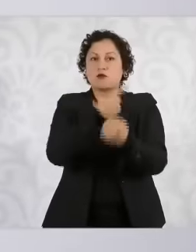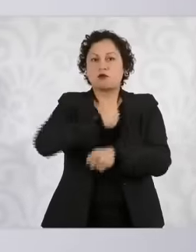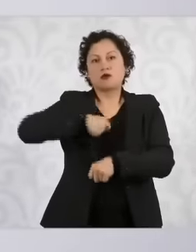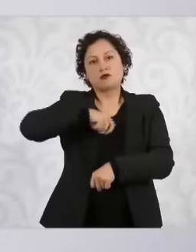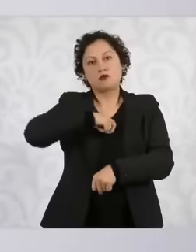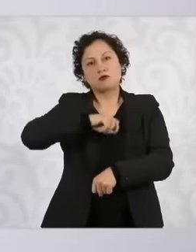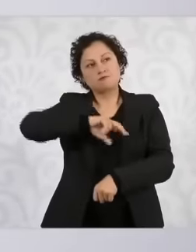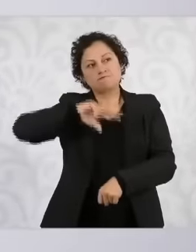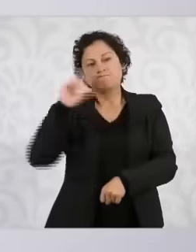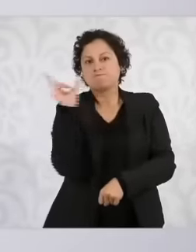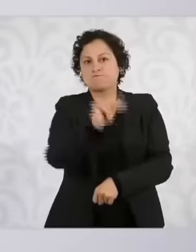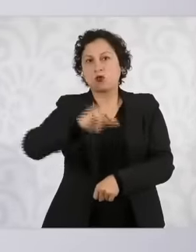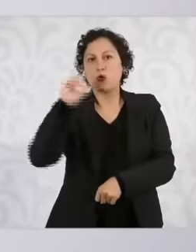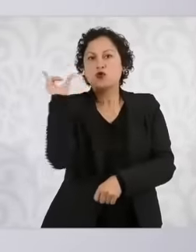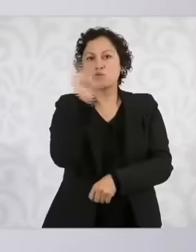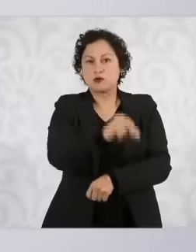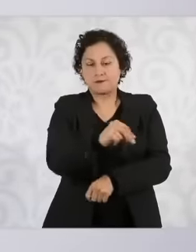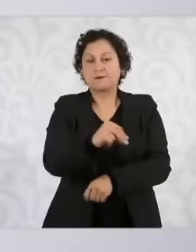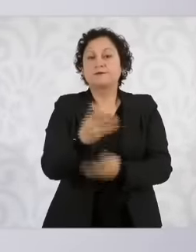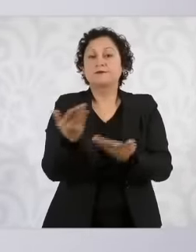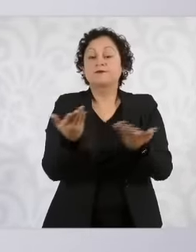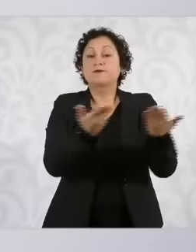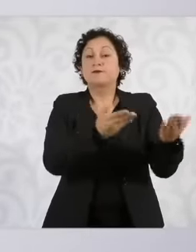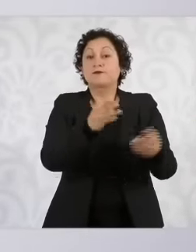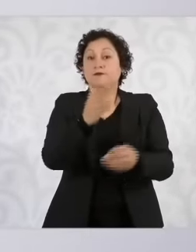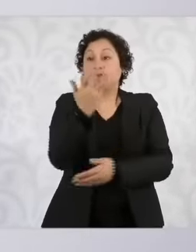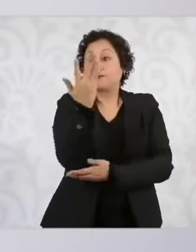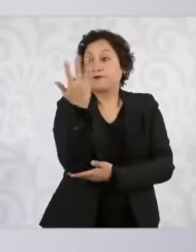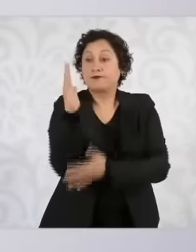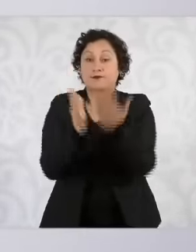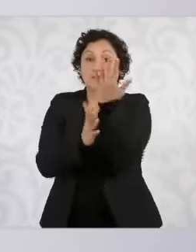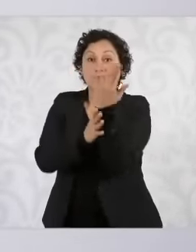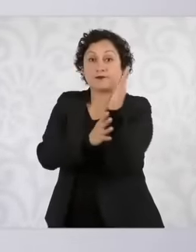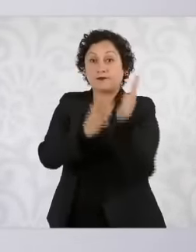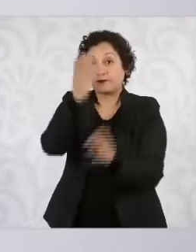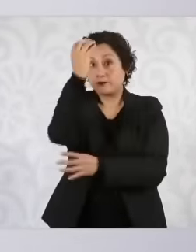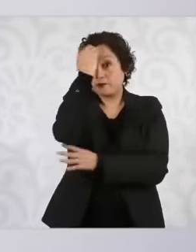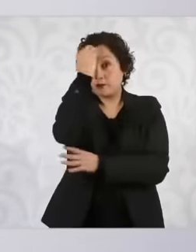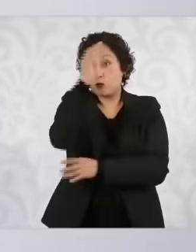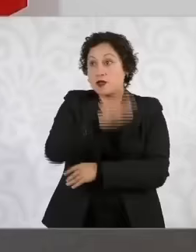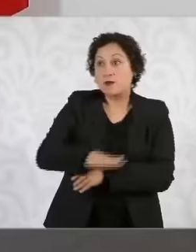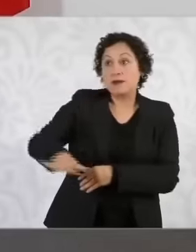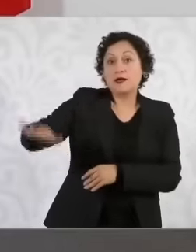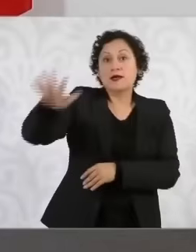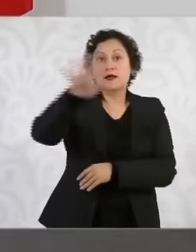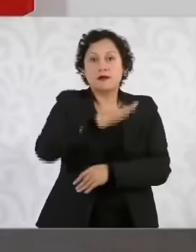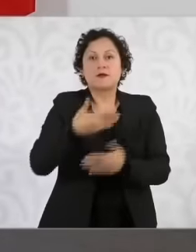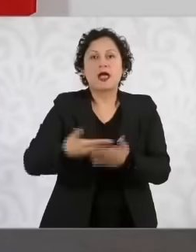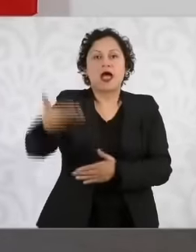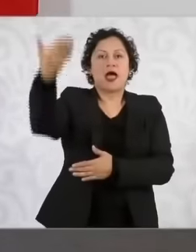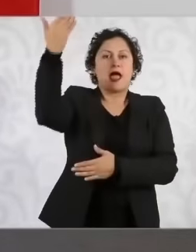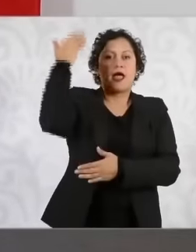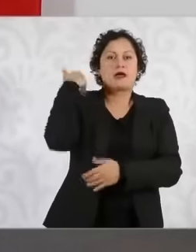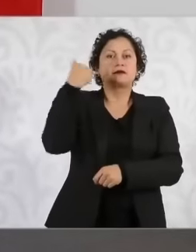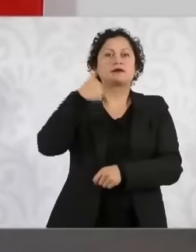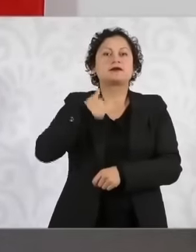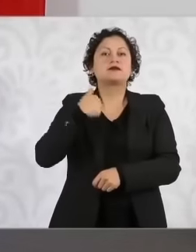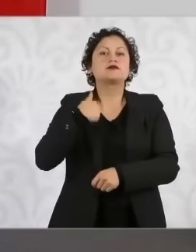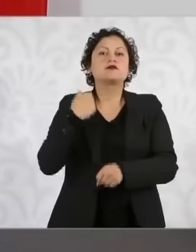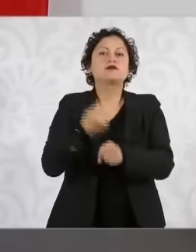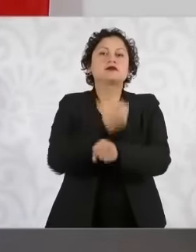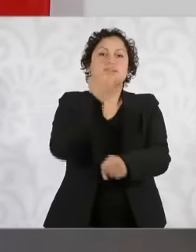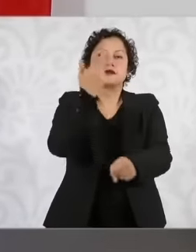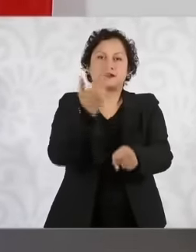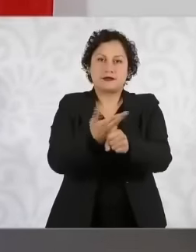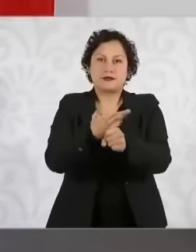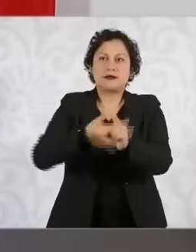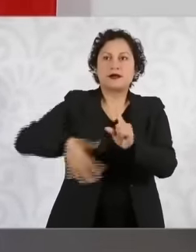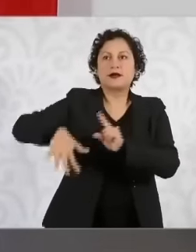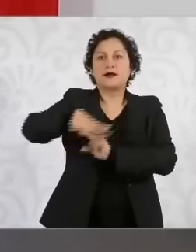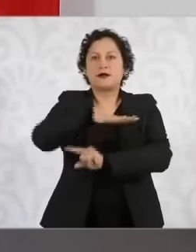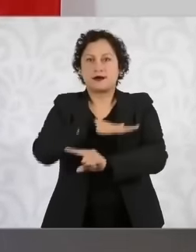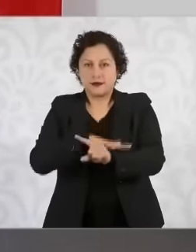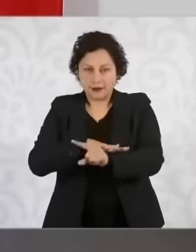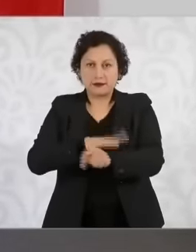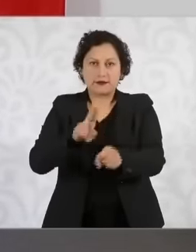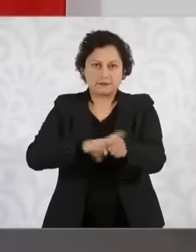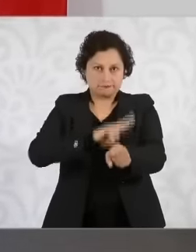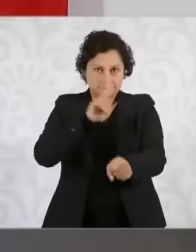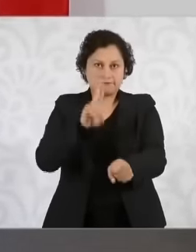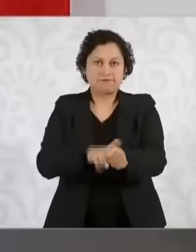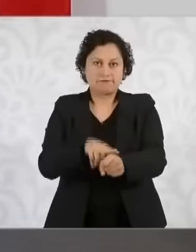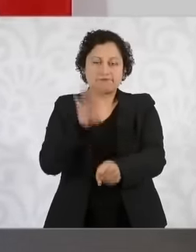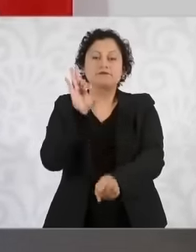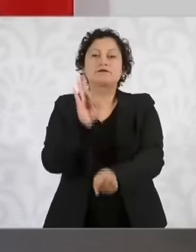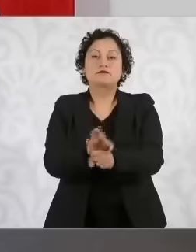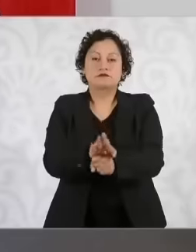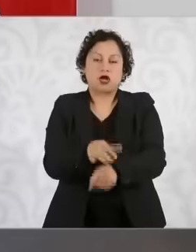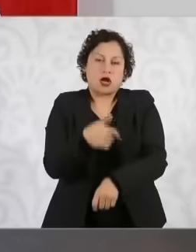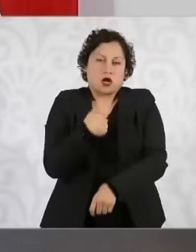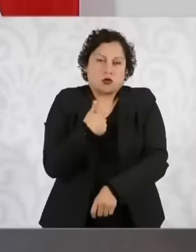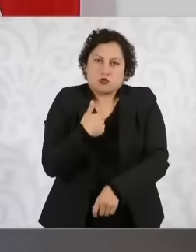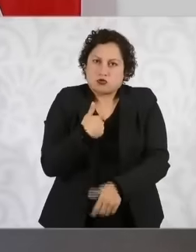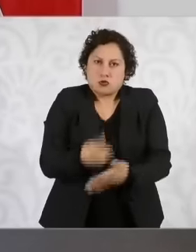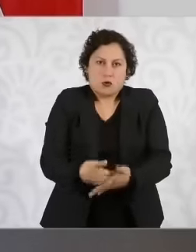the Chapultepec forest not be built since I was secretary of the environment it has been a reason for my eh of my